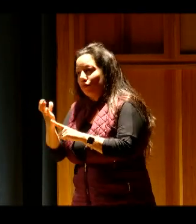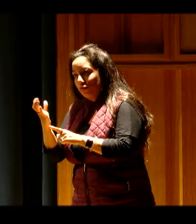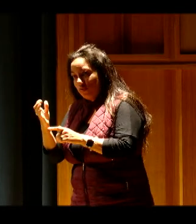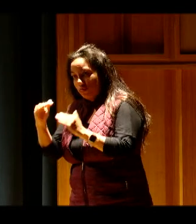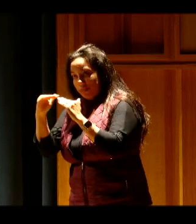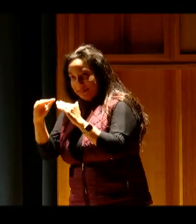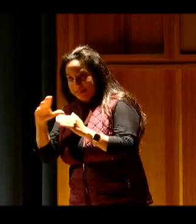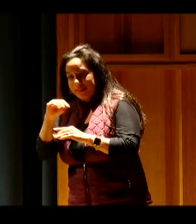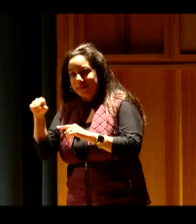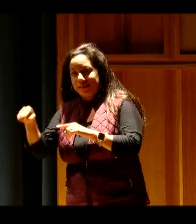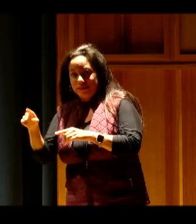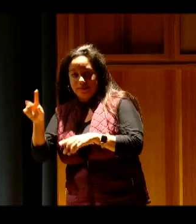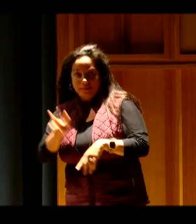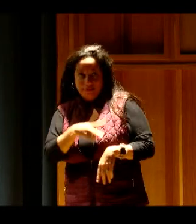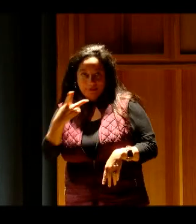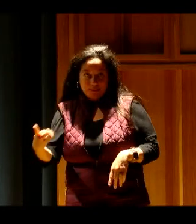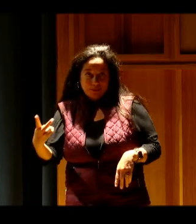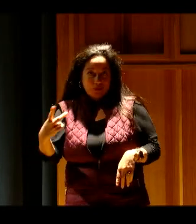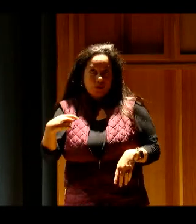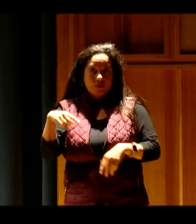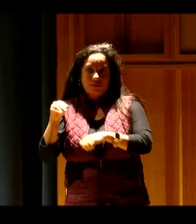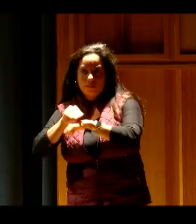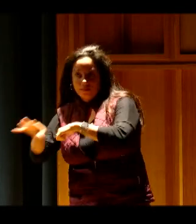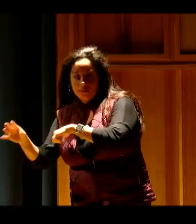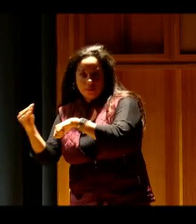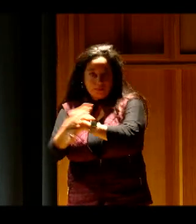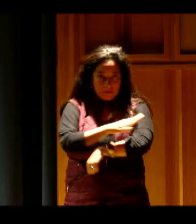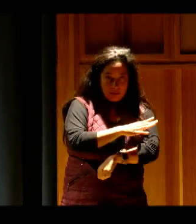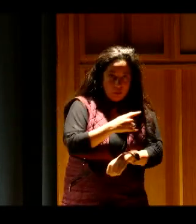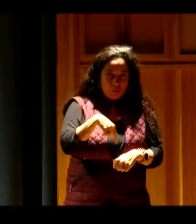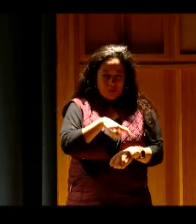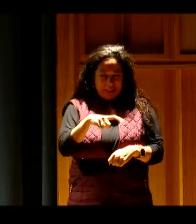And we do need to ask ourselves what cultural justice needs to look like?